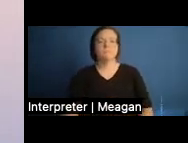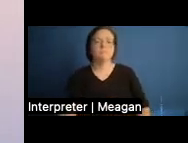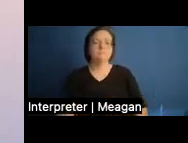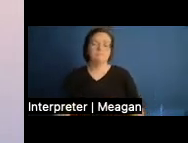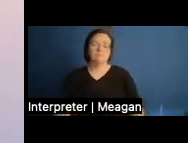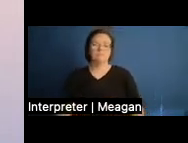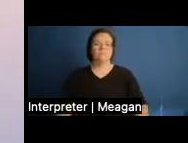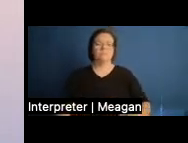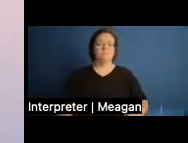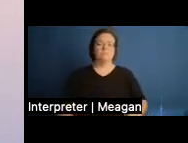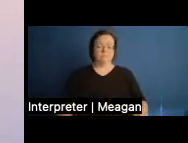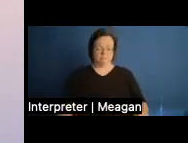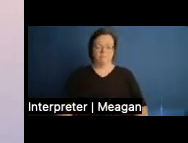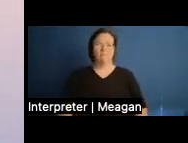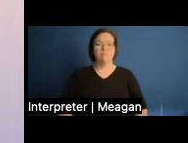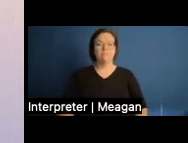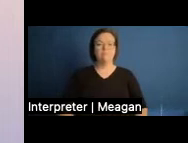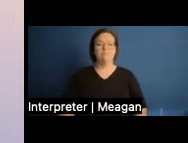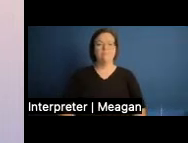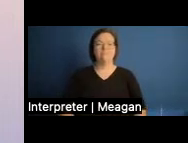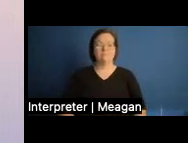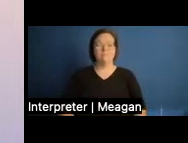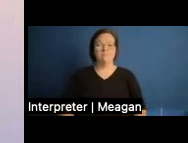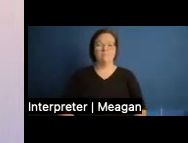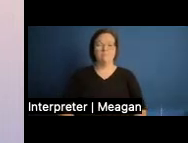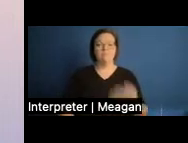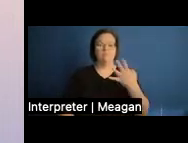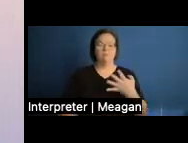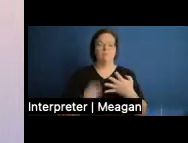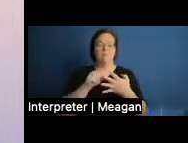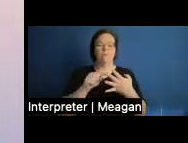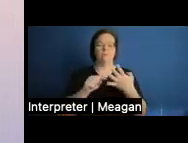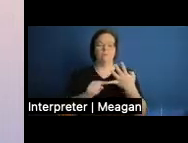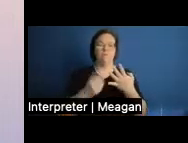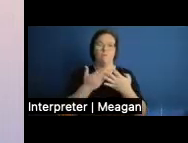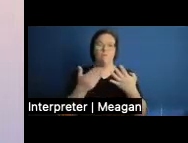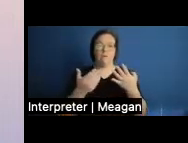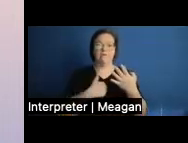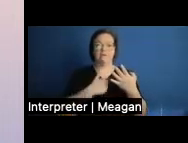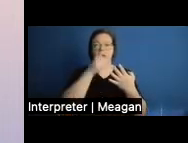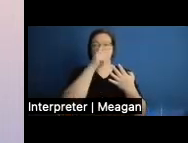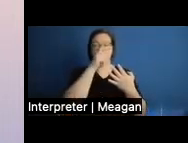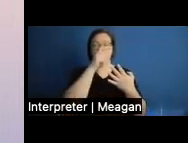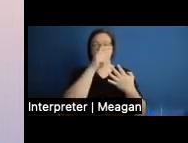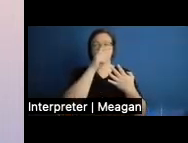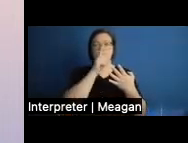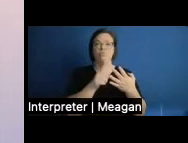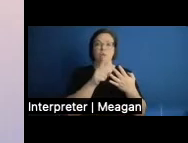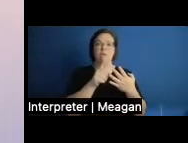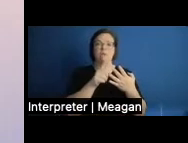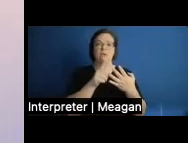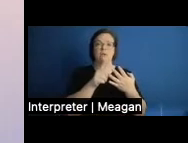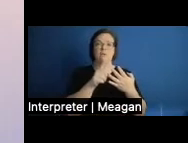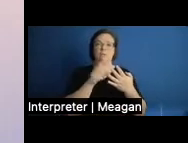Yeah. So these are the four things that I really gravitate to when I'm writing my own poems. When